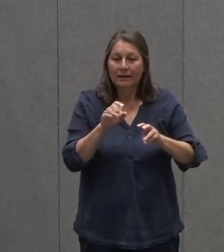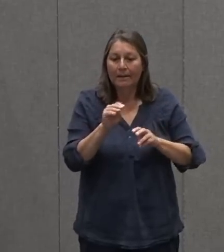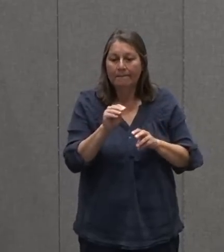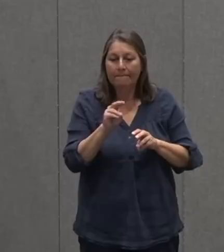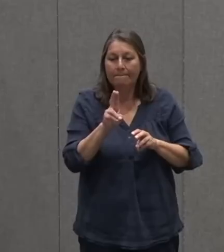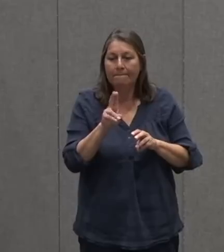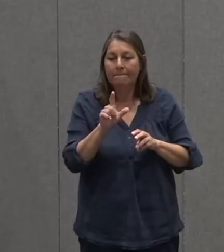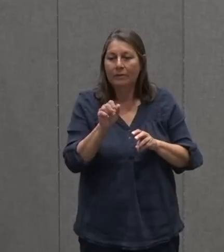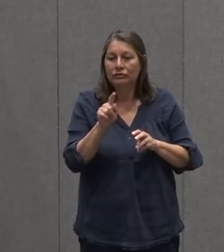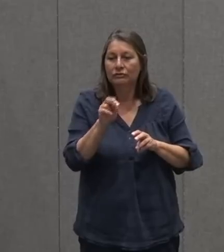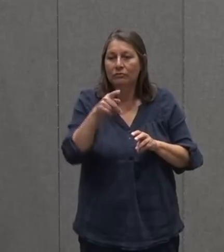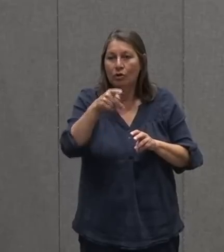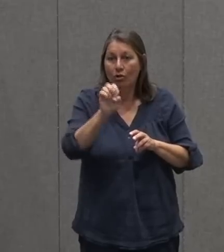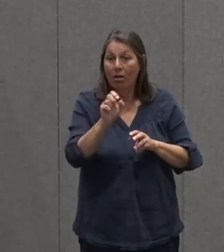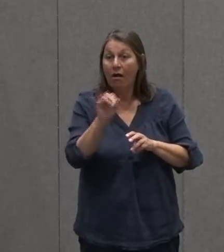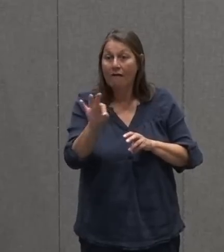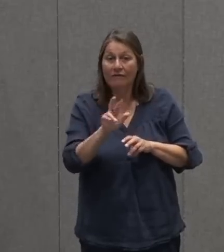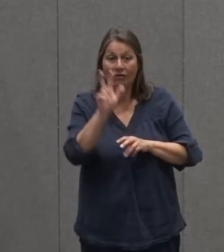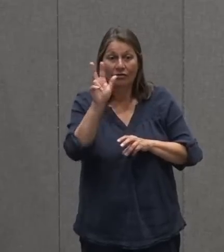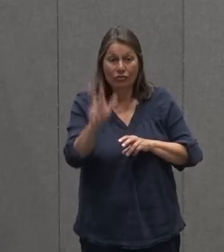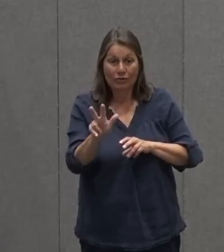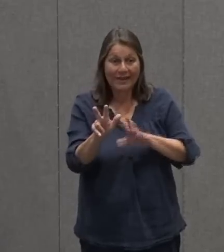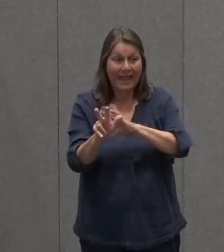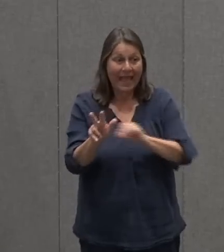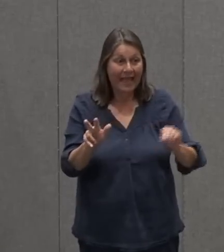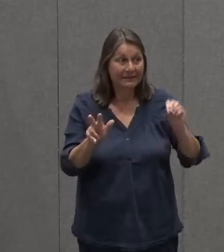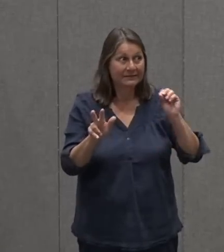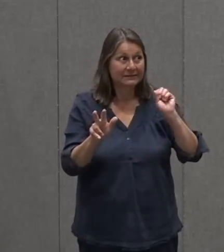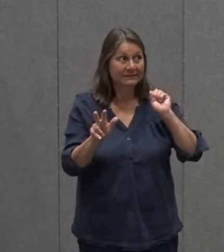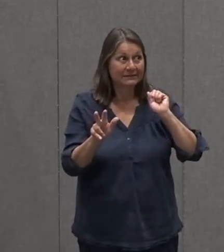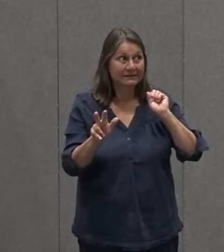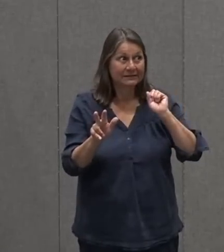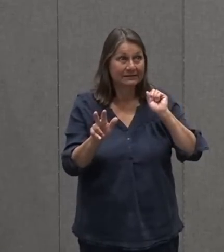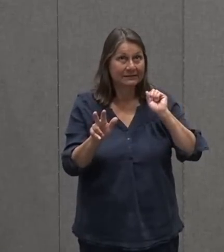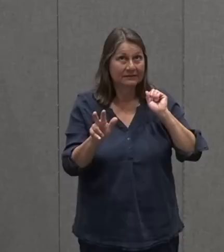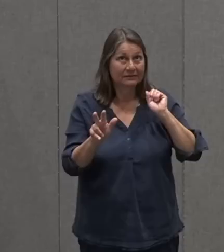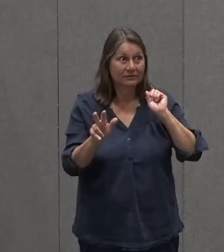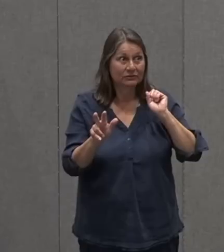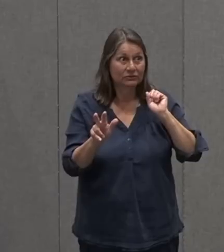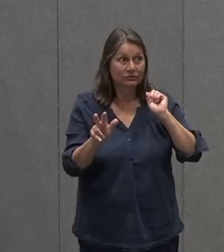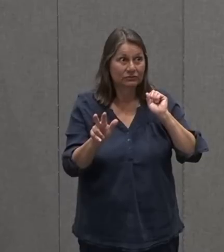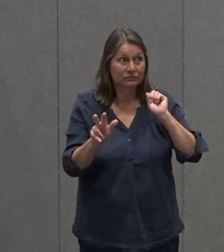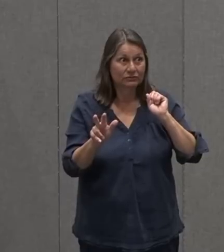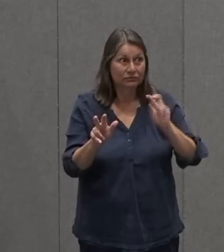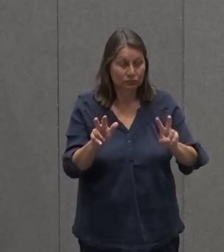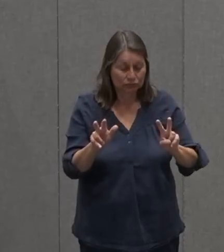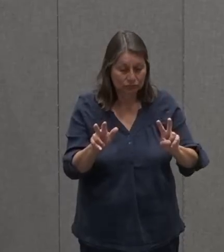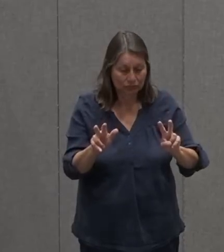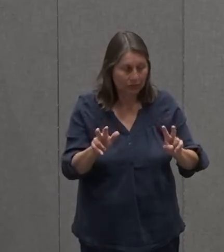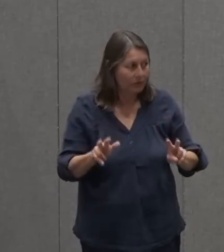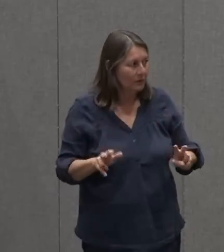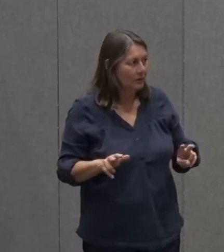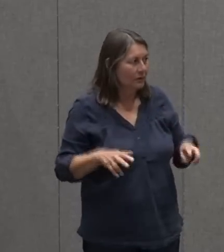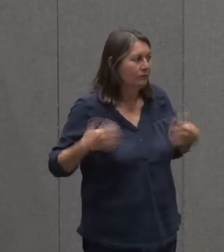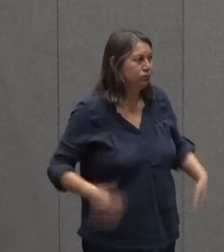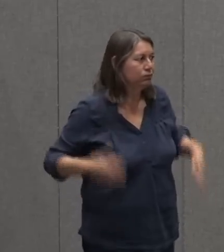and it's our new number that we introduced which was our buzz number. Okay, woo! I don't know.